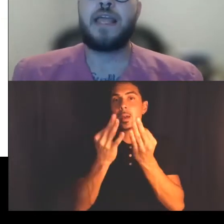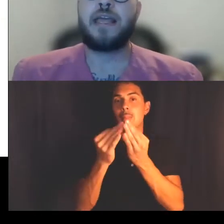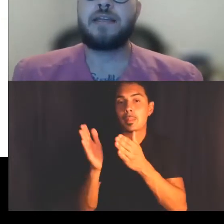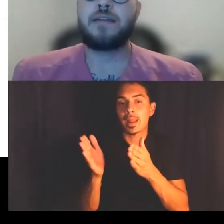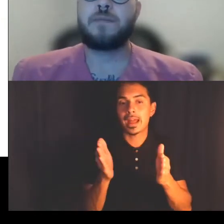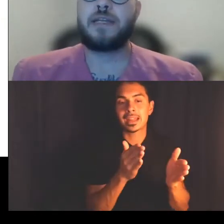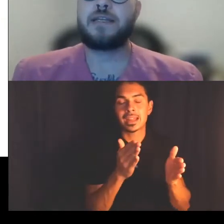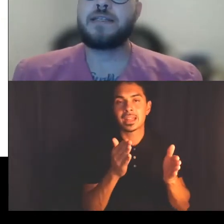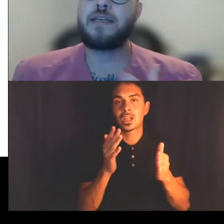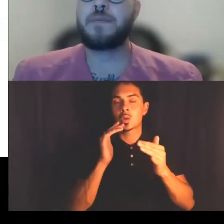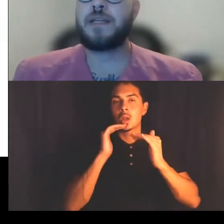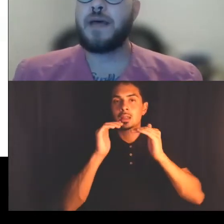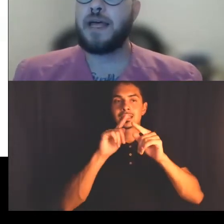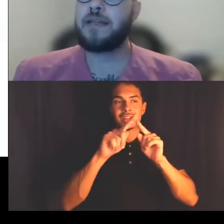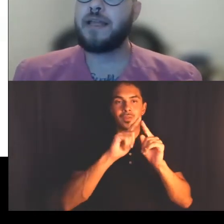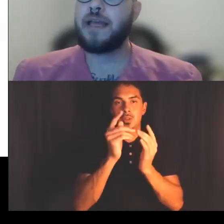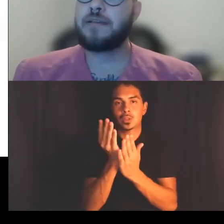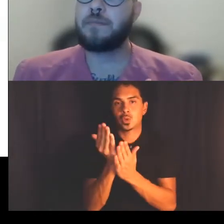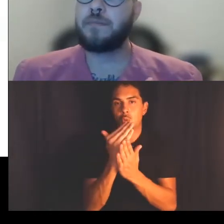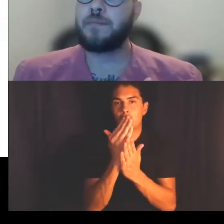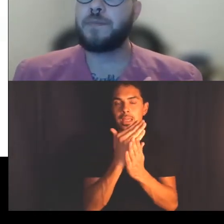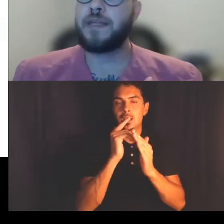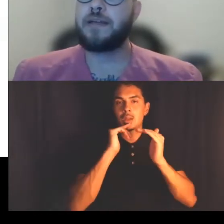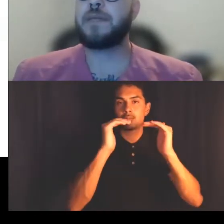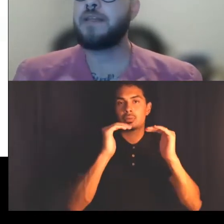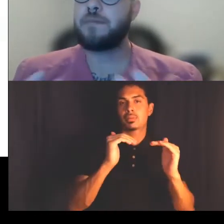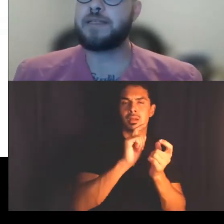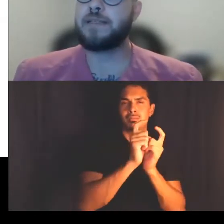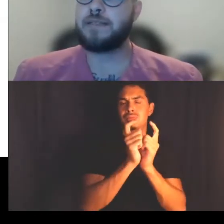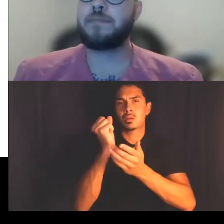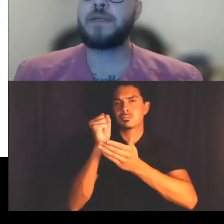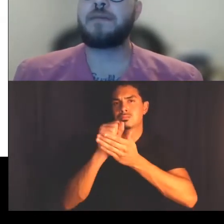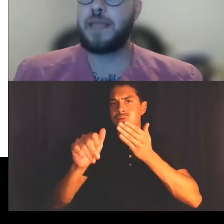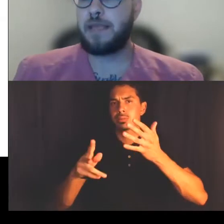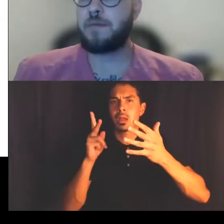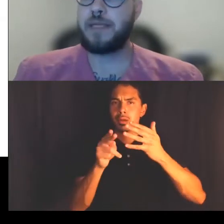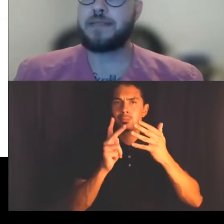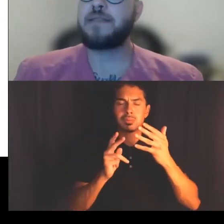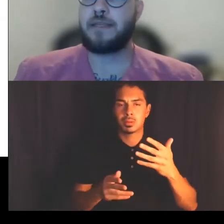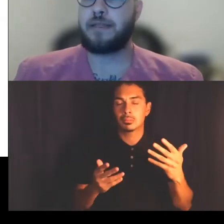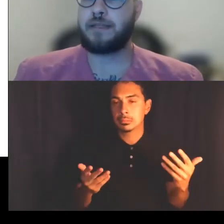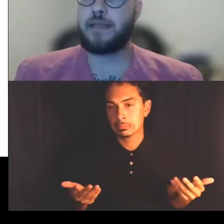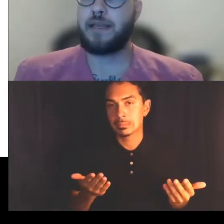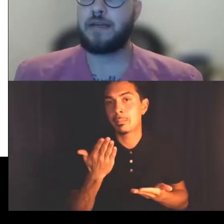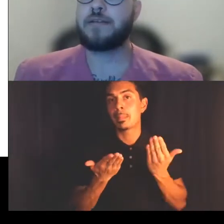and we need to keep in mind that there are many reasons somebody may be seeking this care.